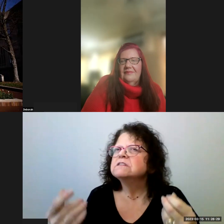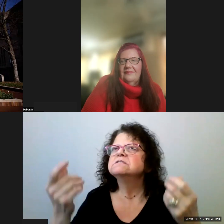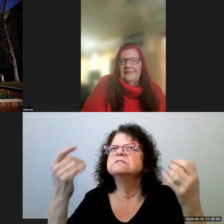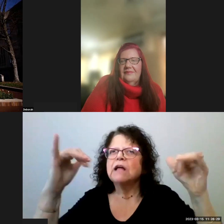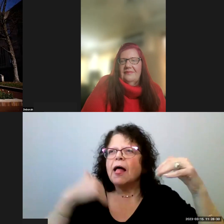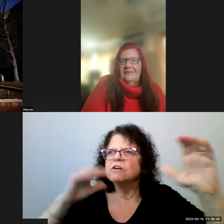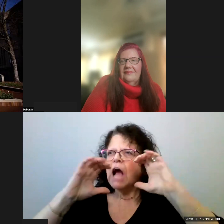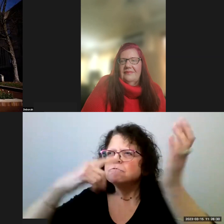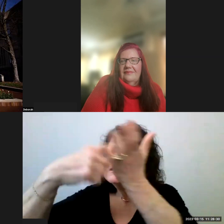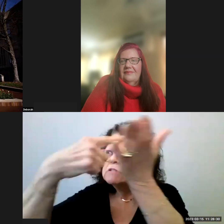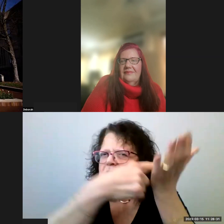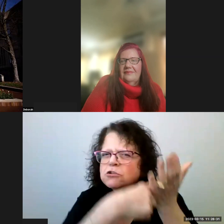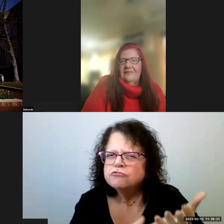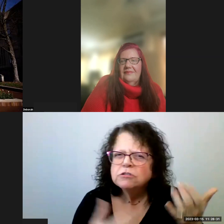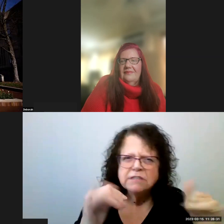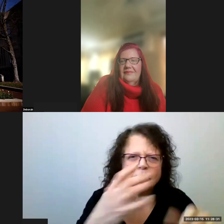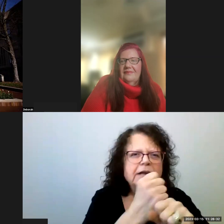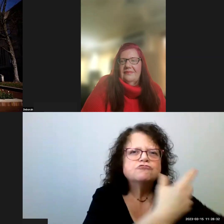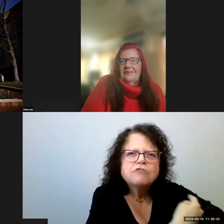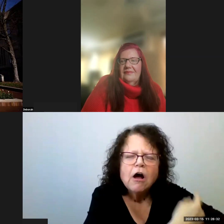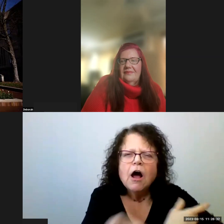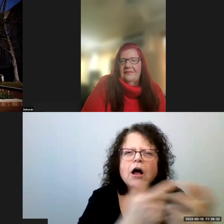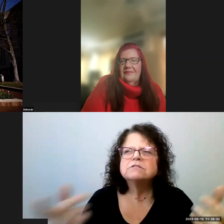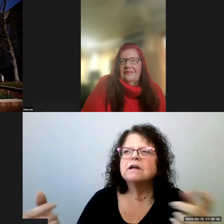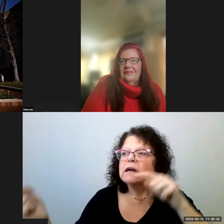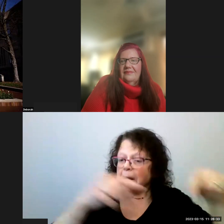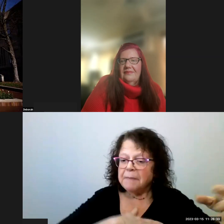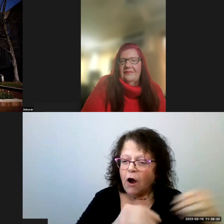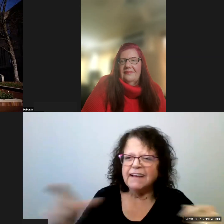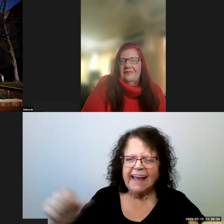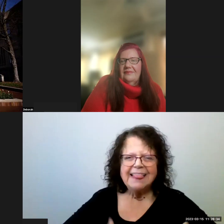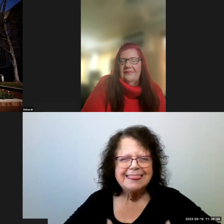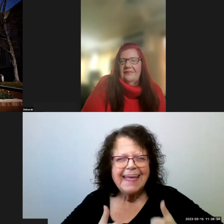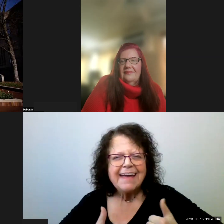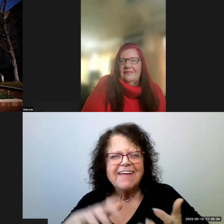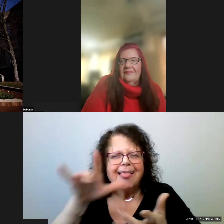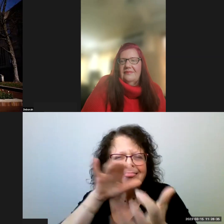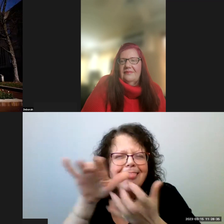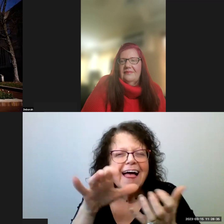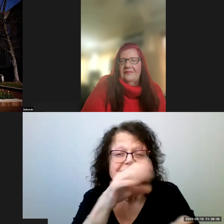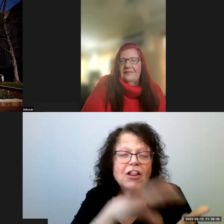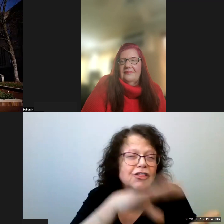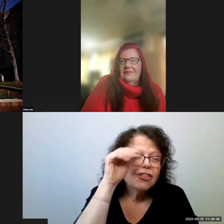They're still coming to my office. And when they come to my office, we can talk. They can live, laugh, learn because it' something we can't control. But what we can control